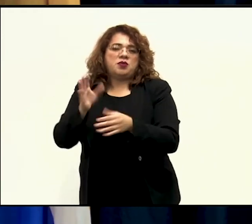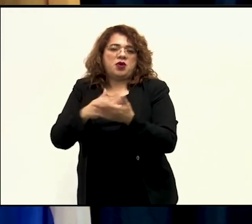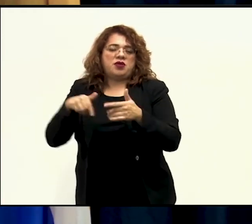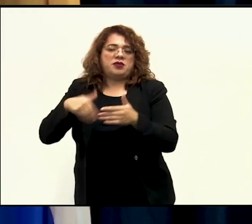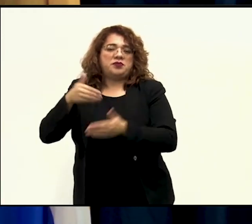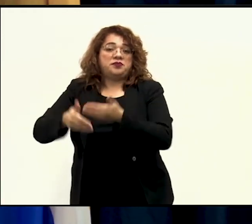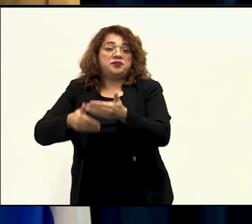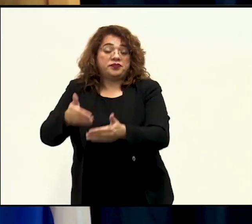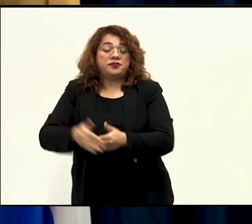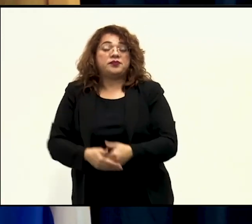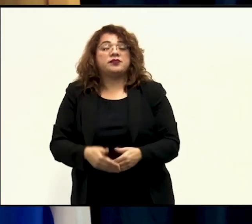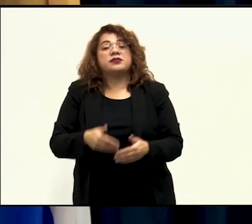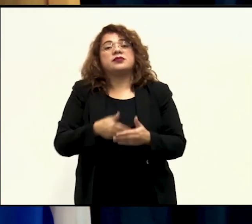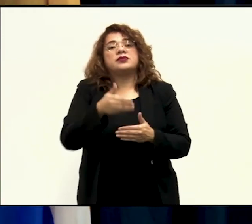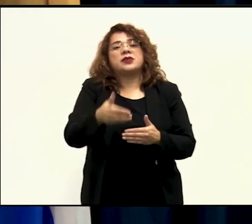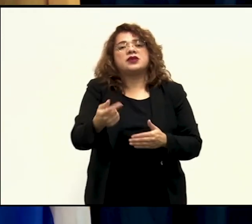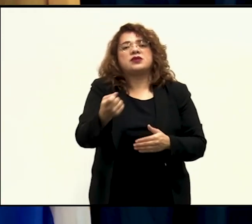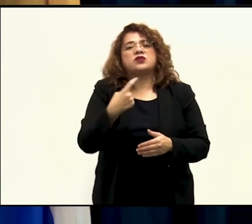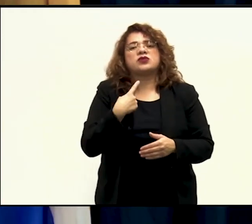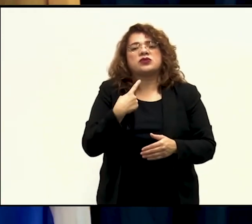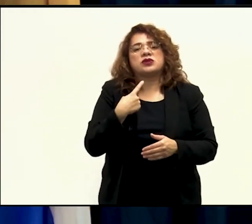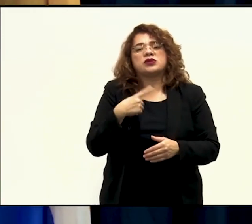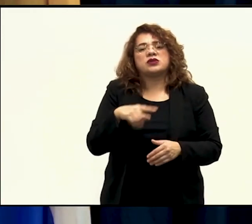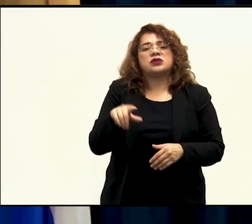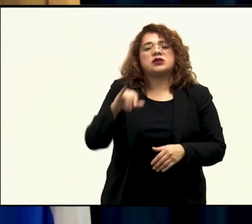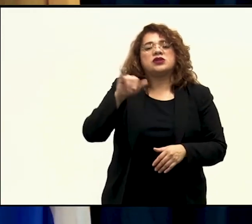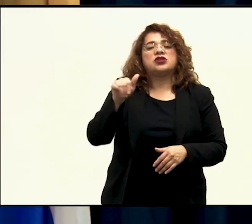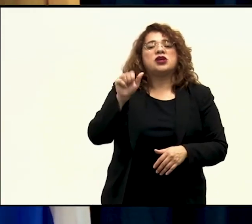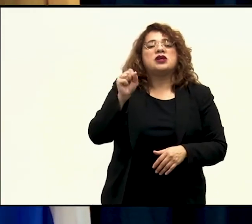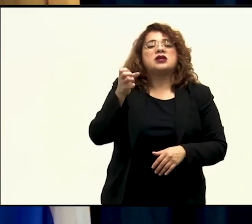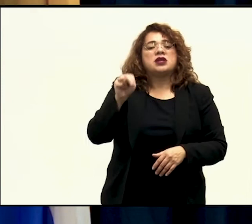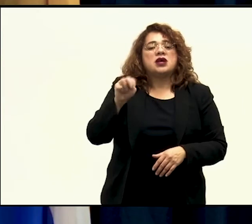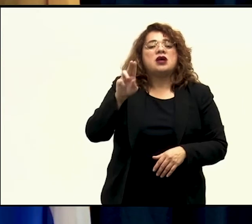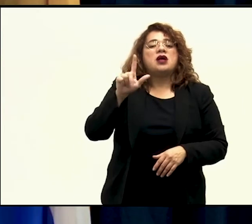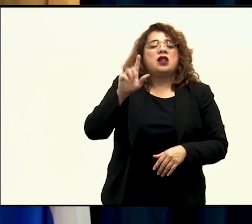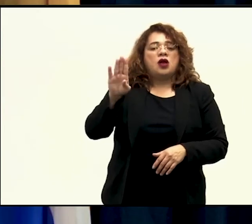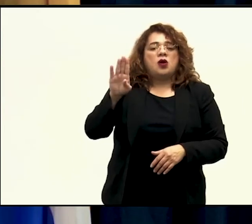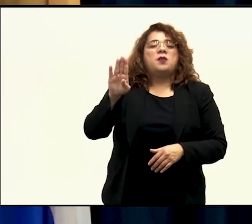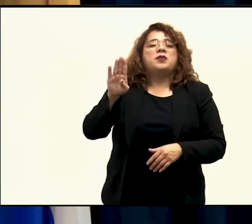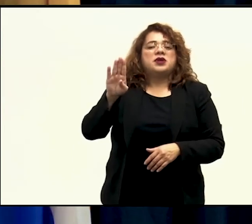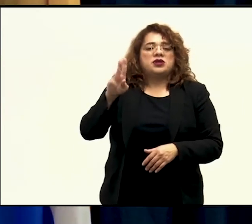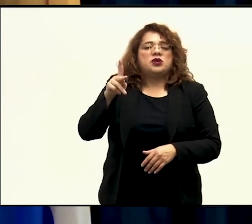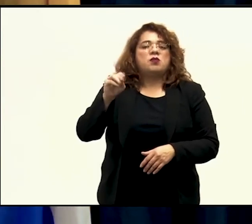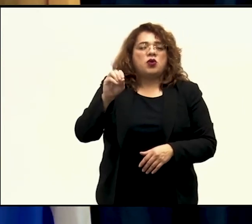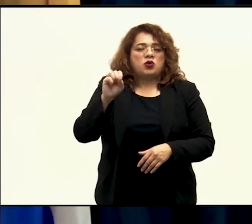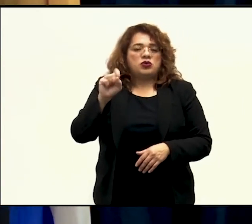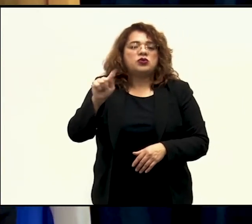Our next question comes from Jason from the Long Beach Post. Jason go ahead and unmute yourself and ask your question.